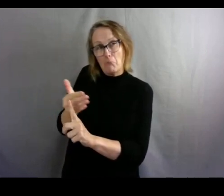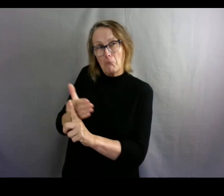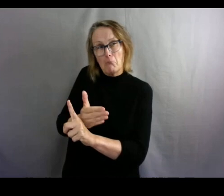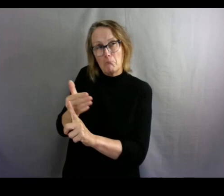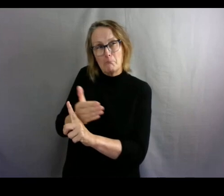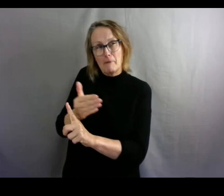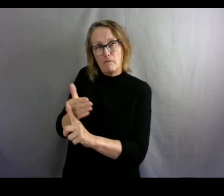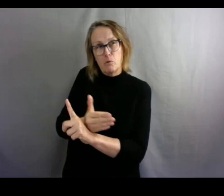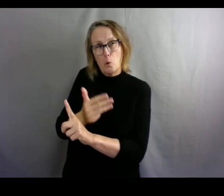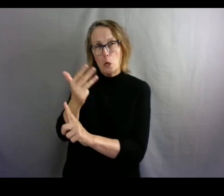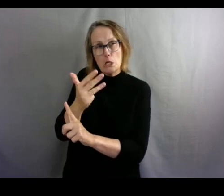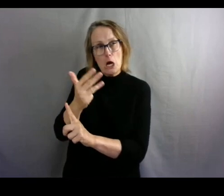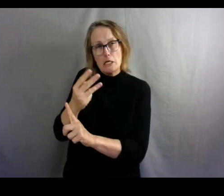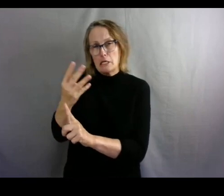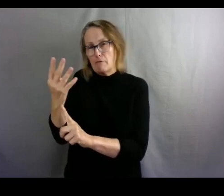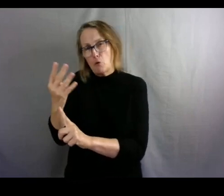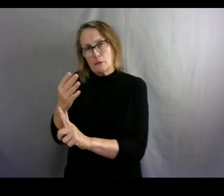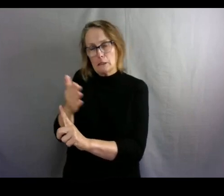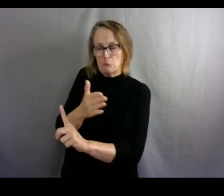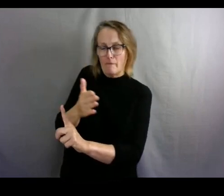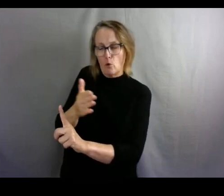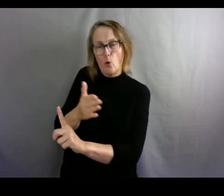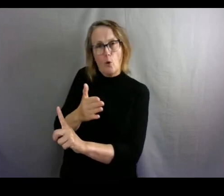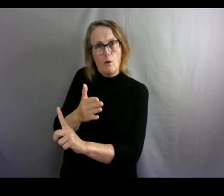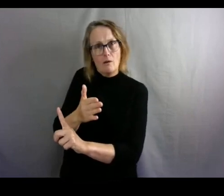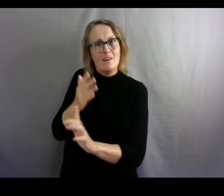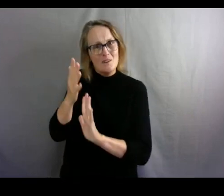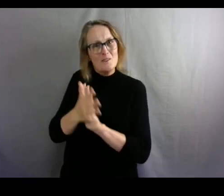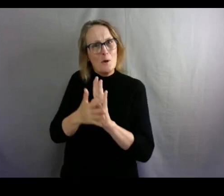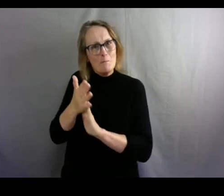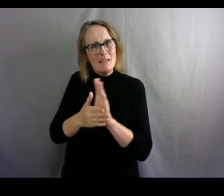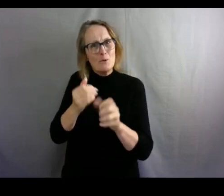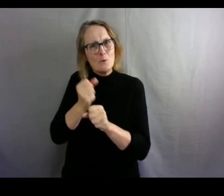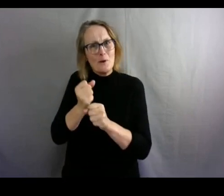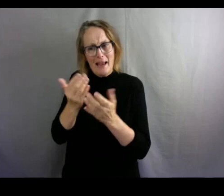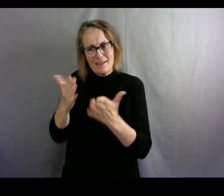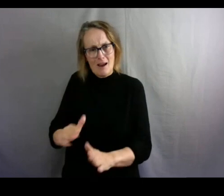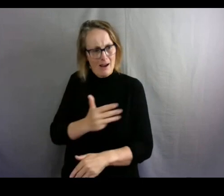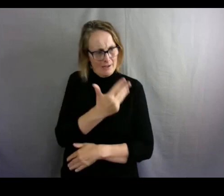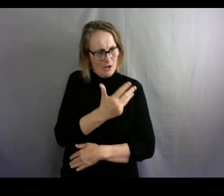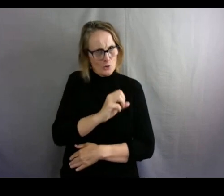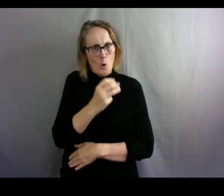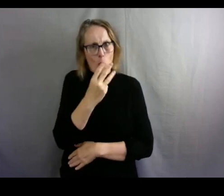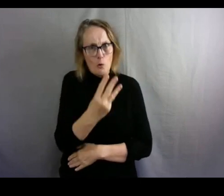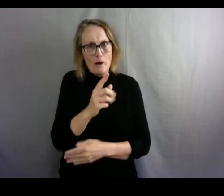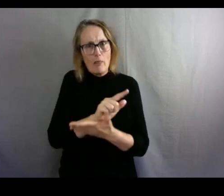to receive Gauguin in public collections. But finally, finally, finally it happened. Yes.